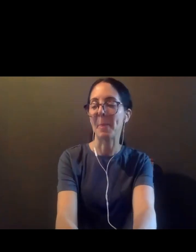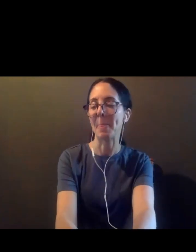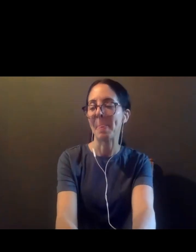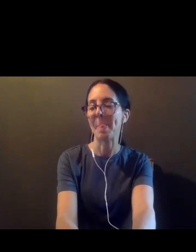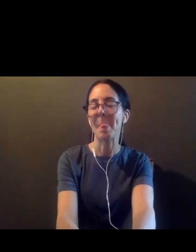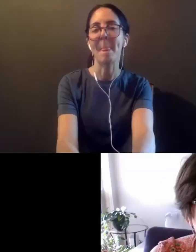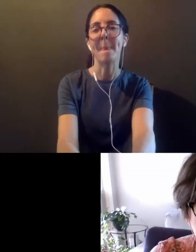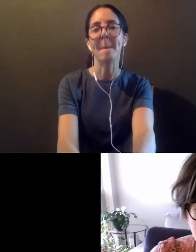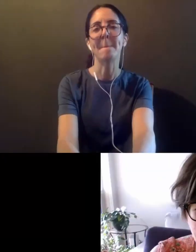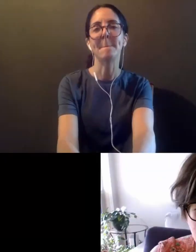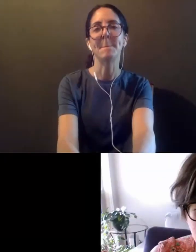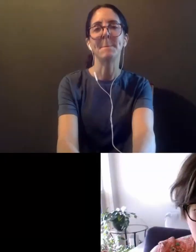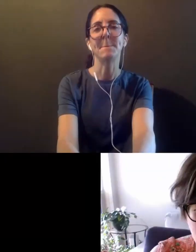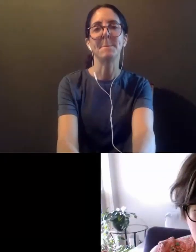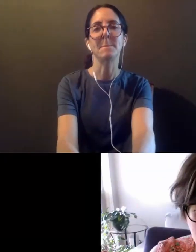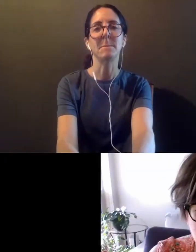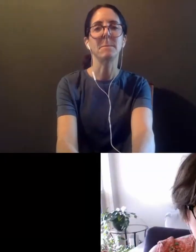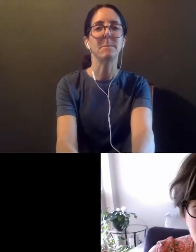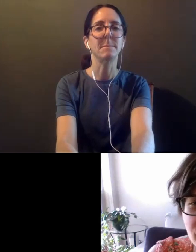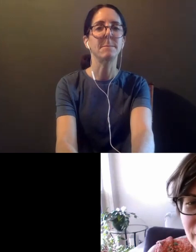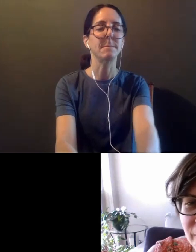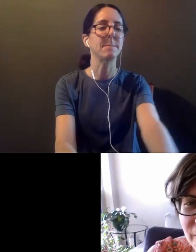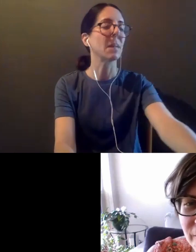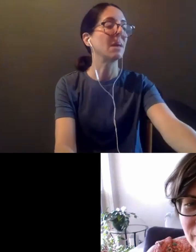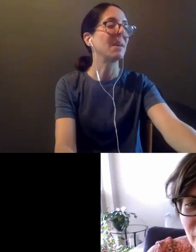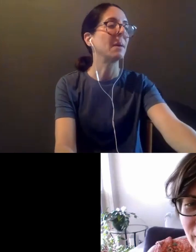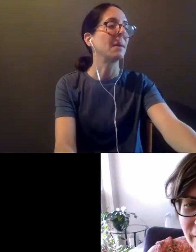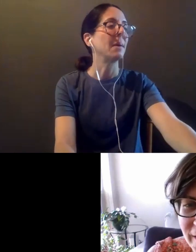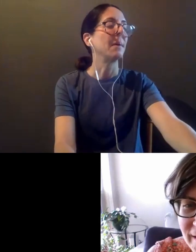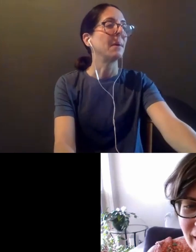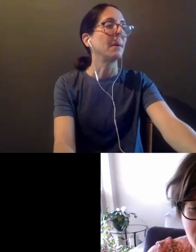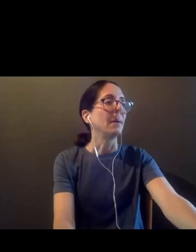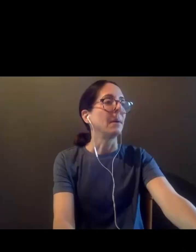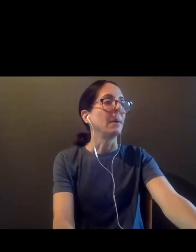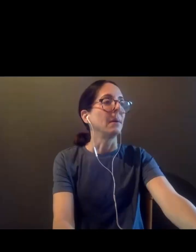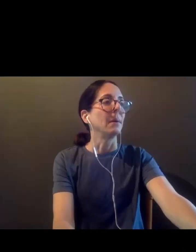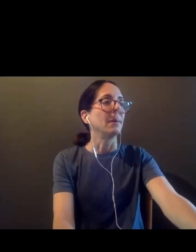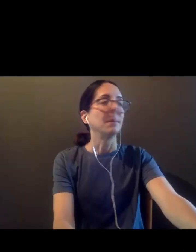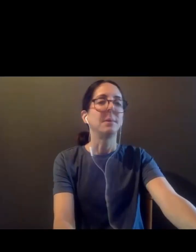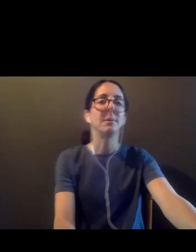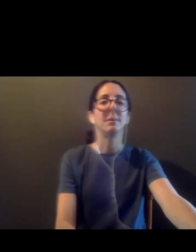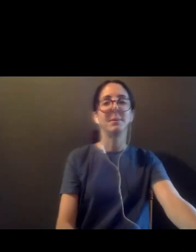What a fantastic close.